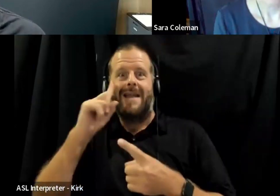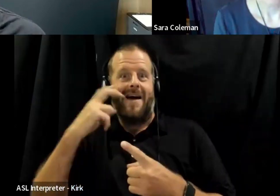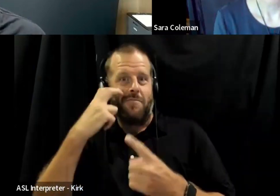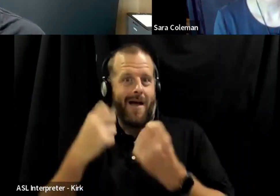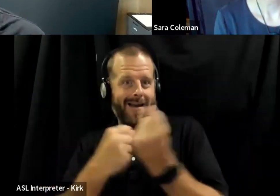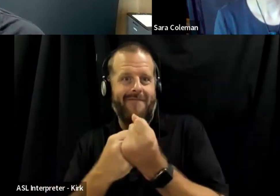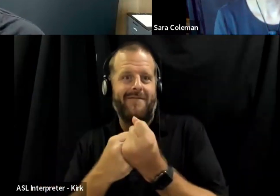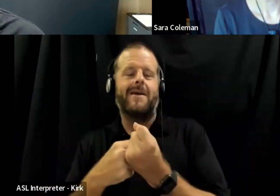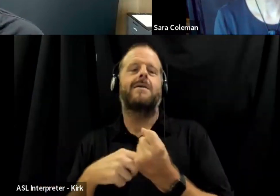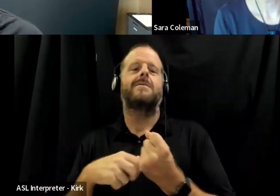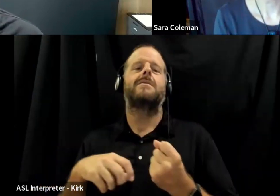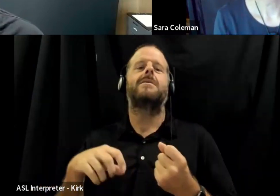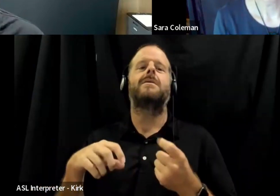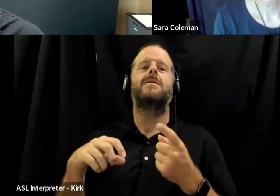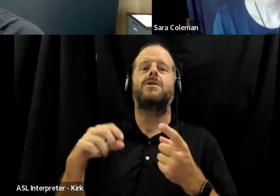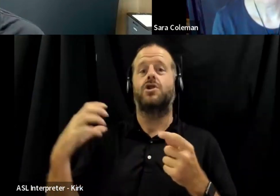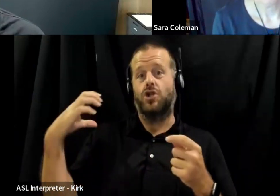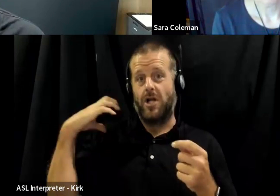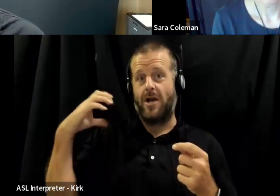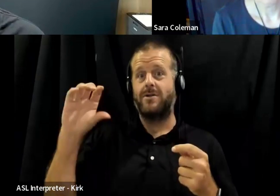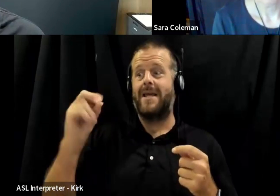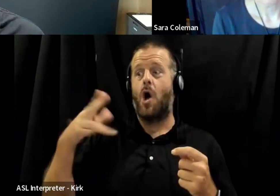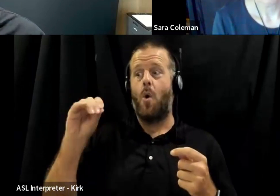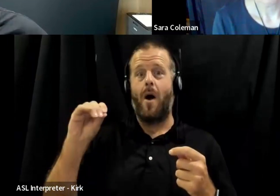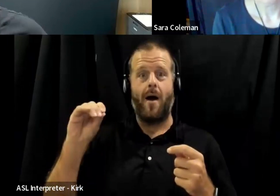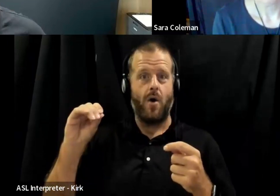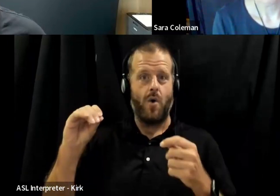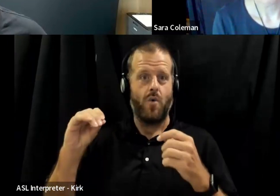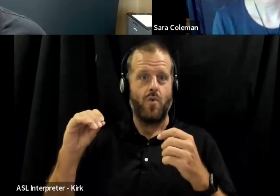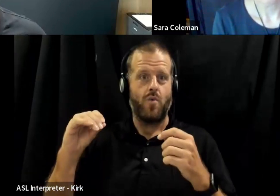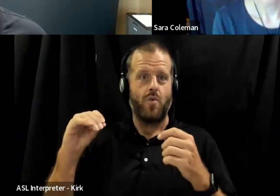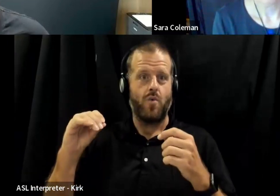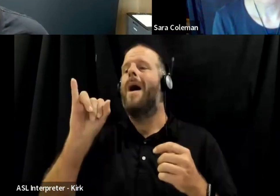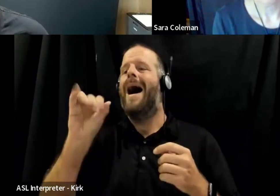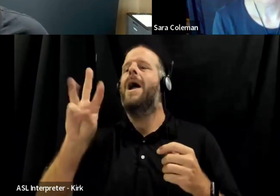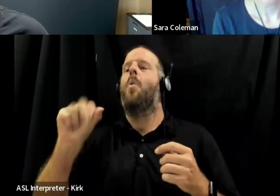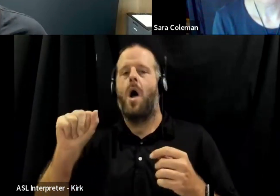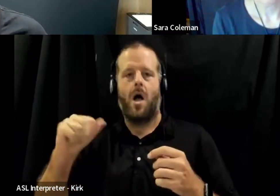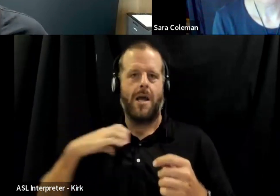chairs the Iowa Commission for the Blind. Her research opens doors for